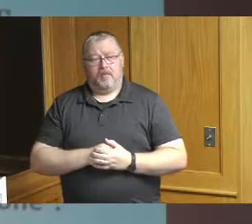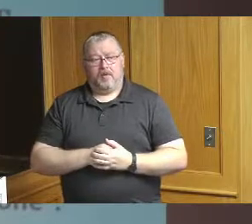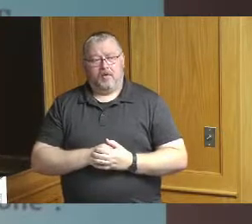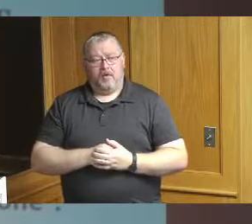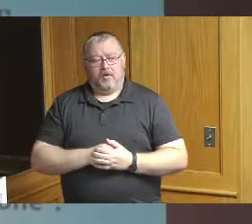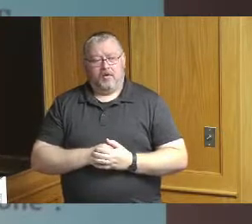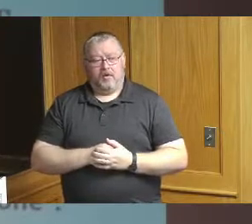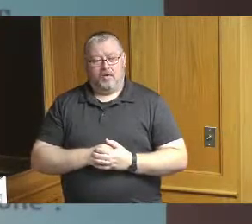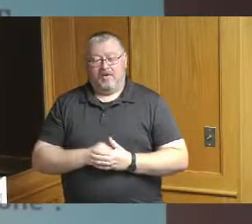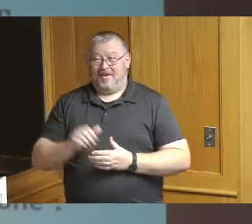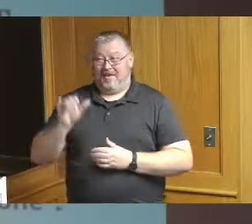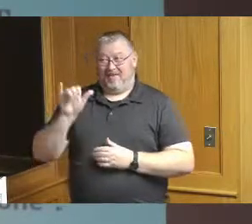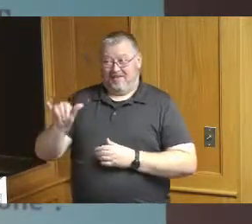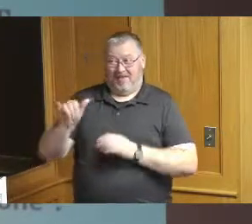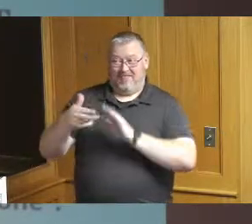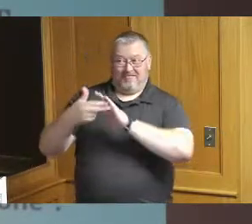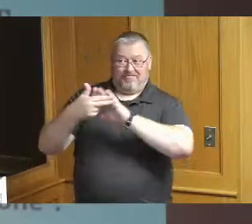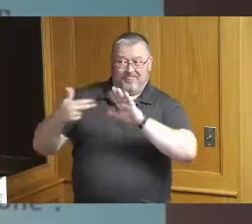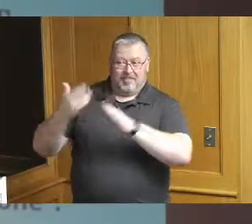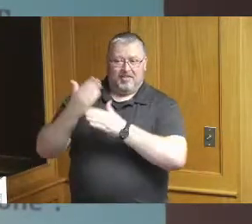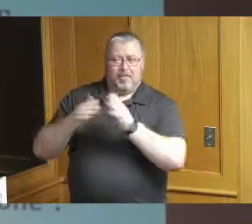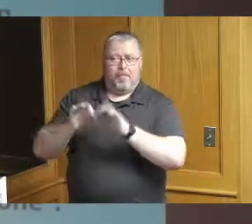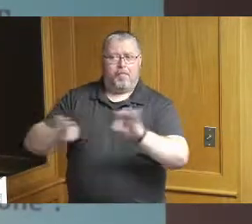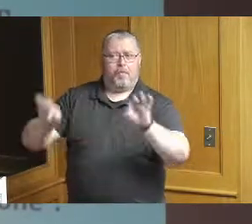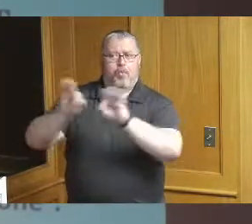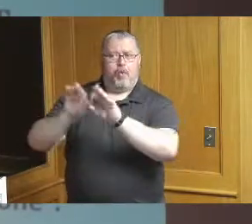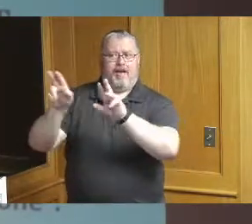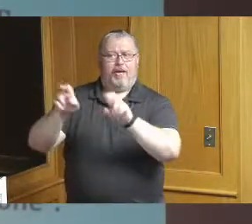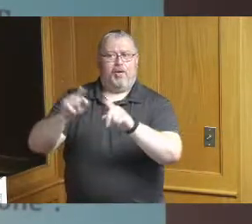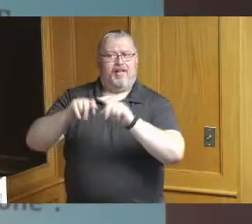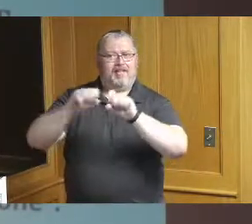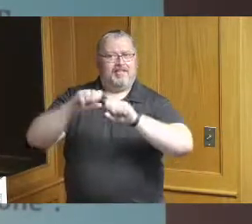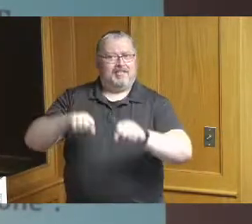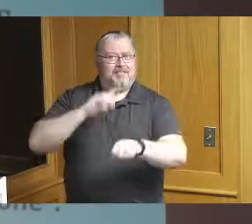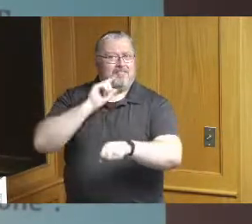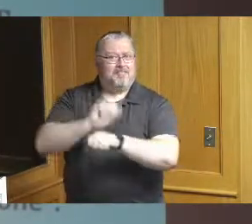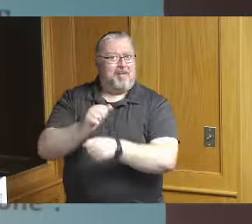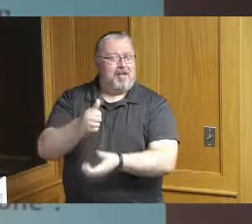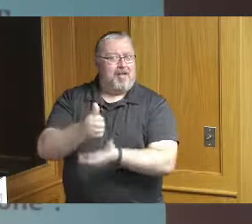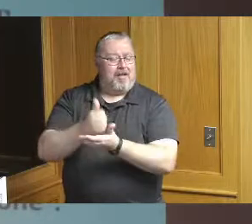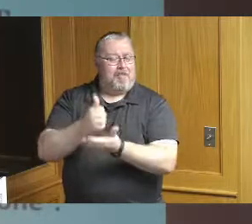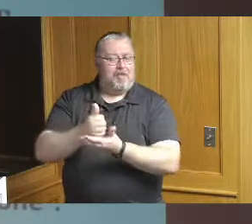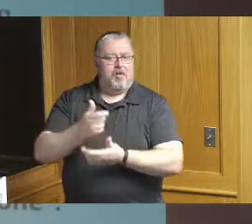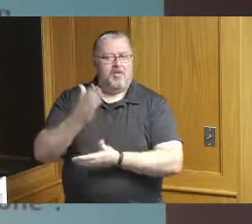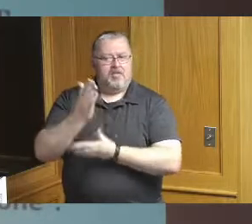and this defines some of the key things that this system helps right so one other thing is if i am